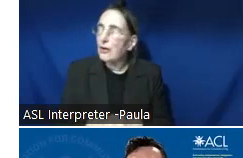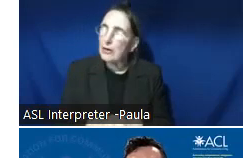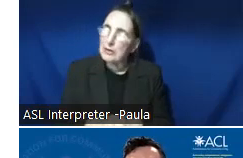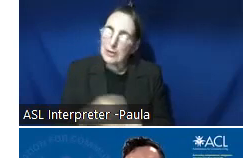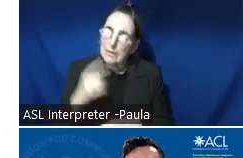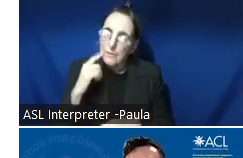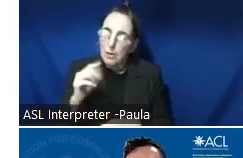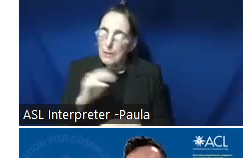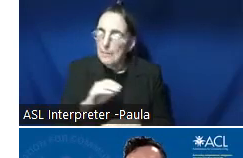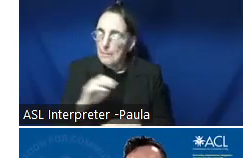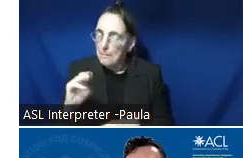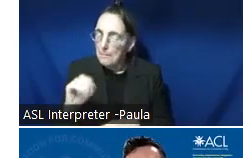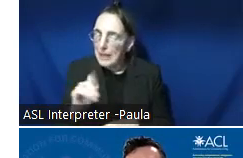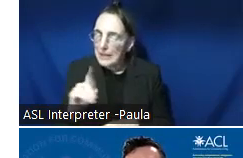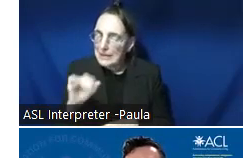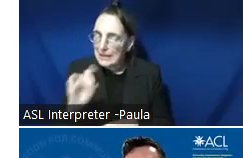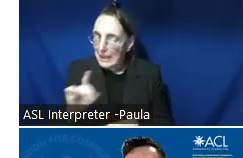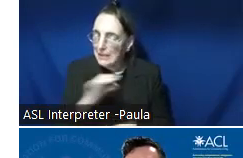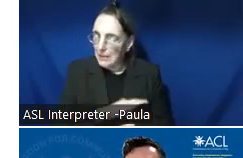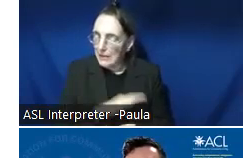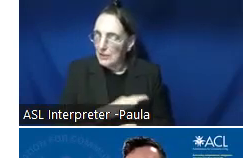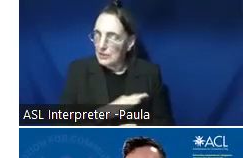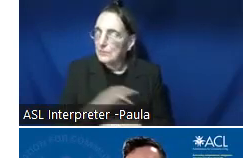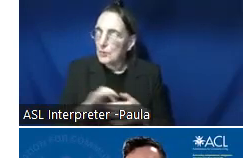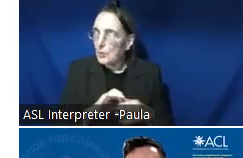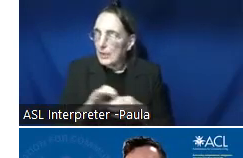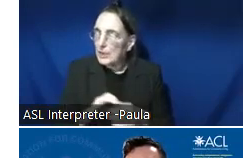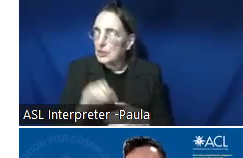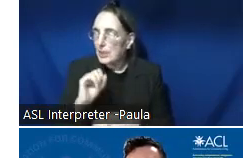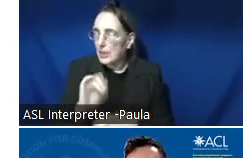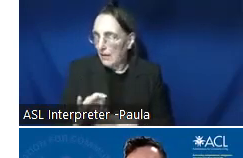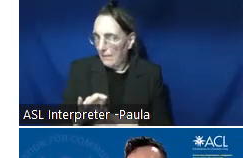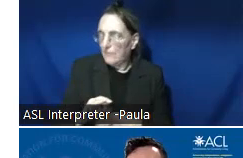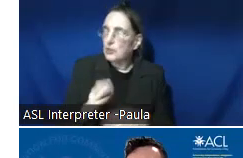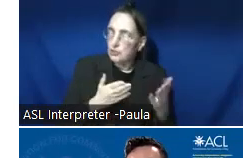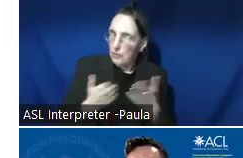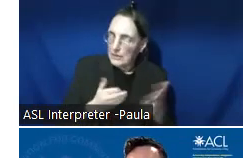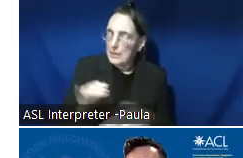The coordination of housing assistance and wraparound support services, such as in the form of supportive housing is